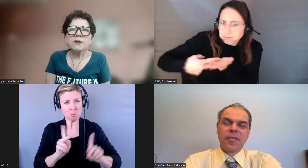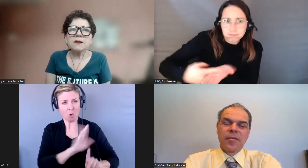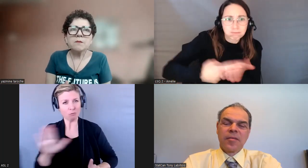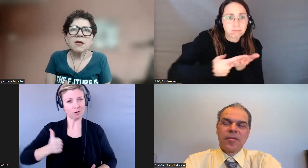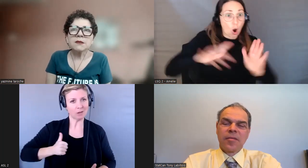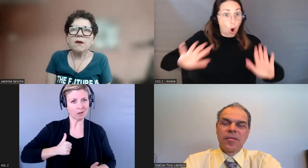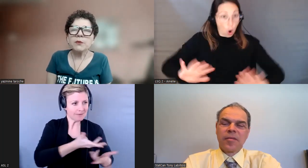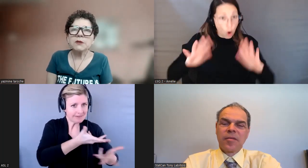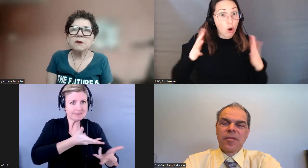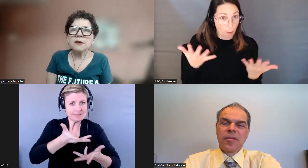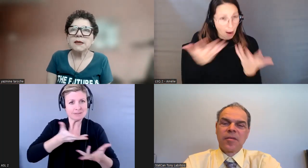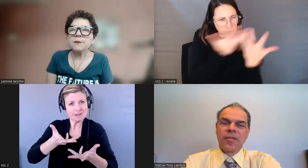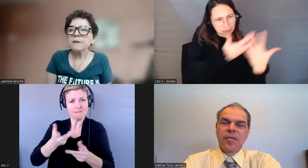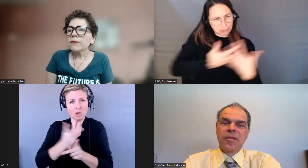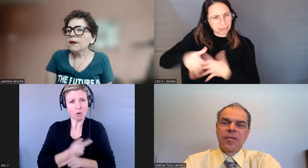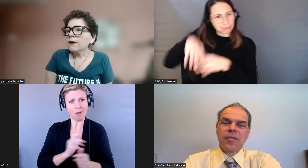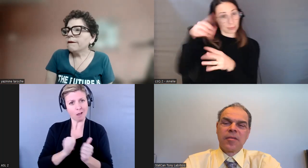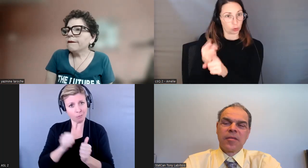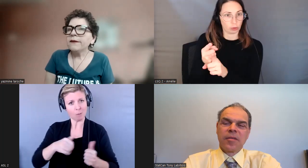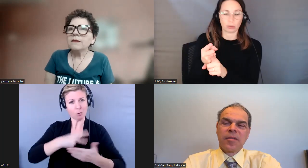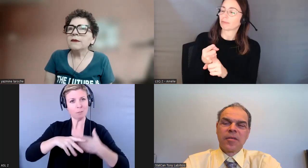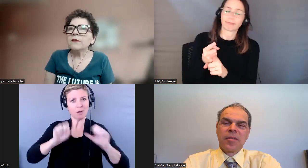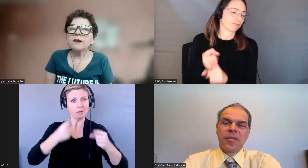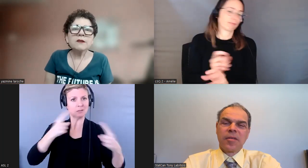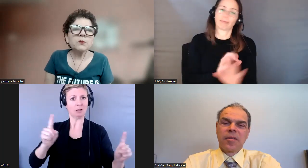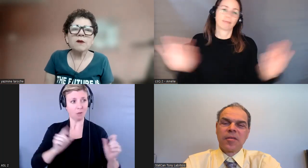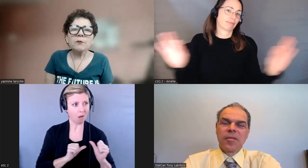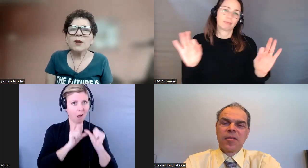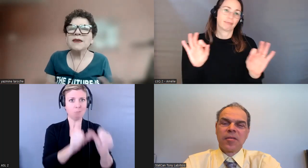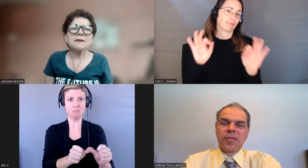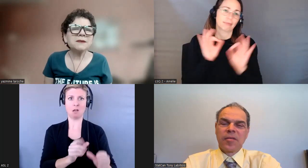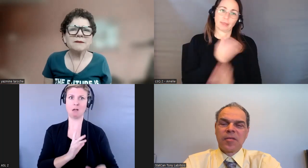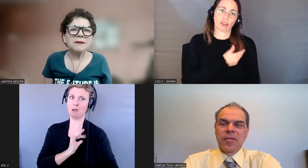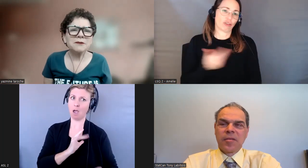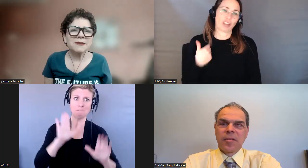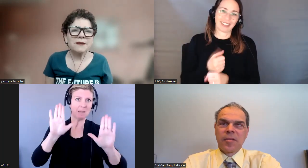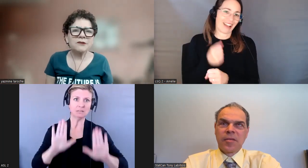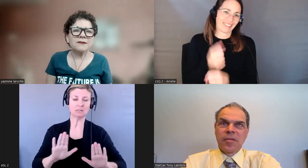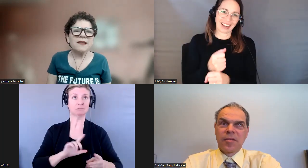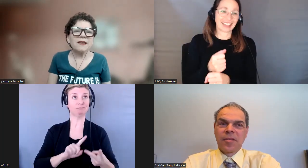that was an amazing opportunity I you know I got to work on broadcasting legislation